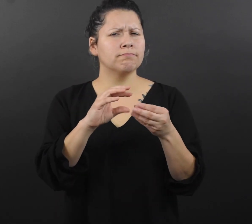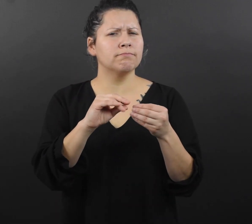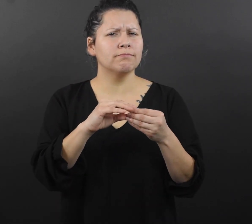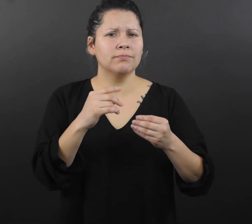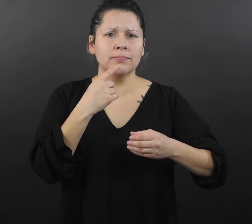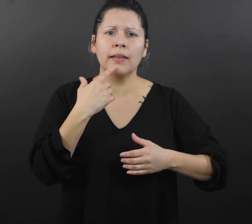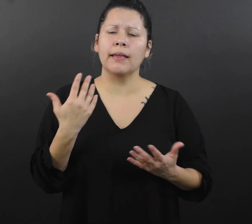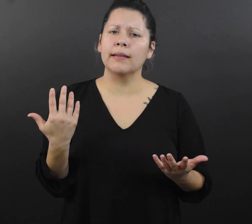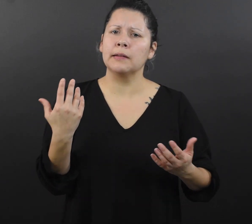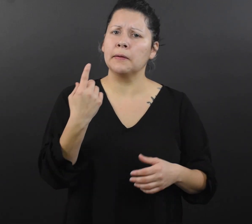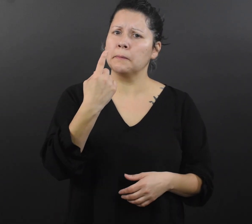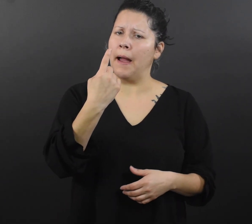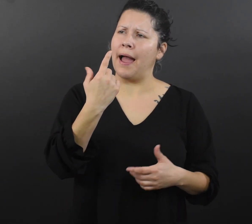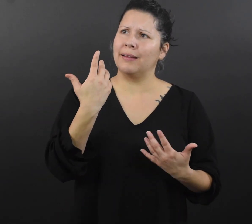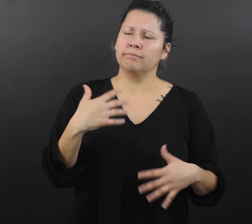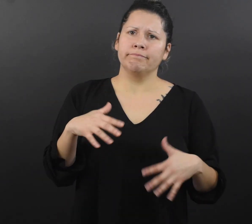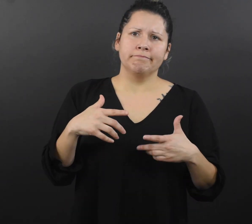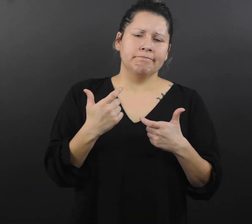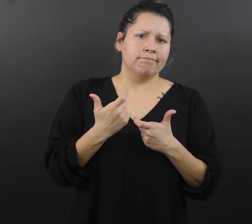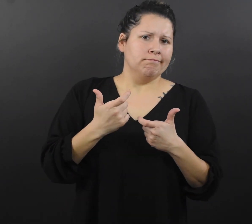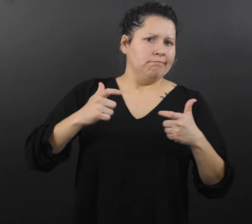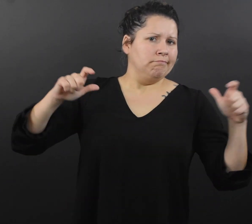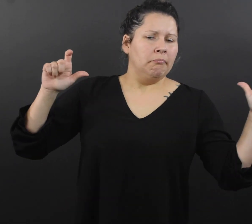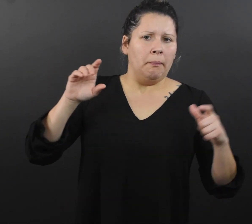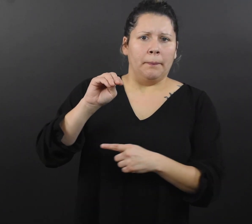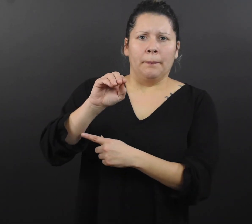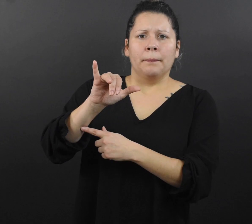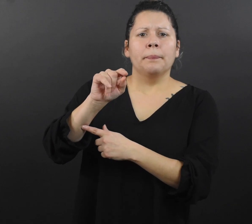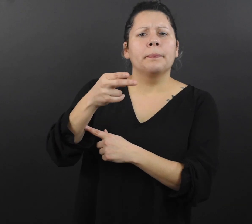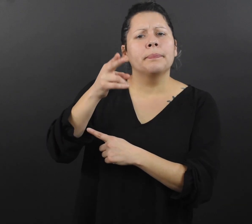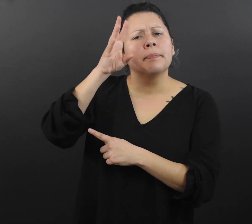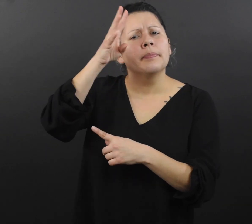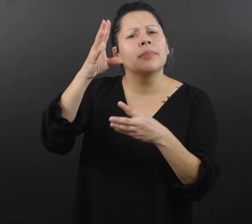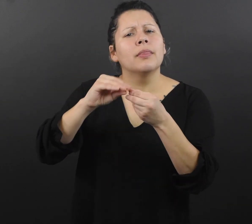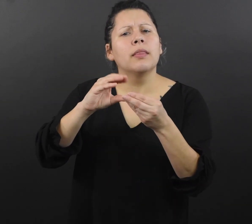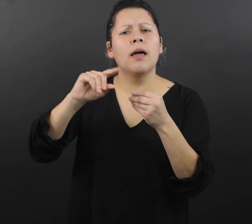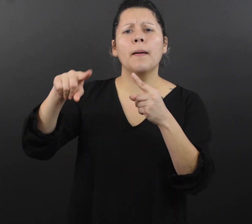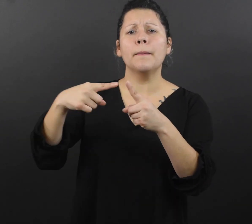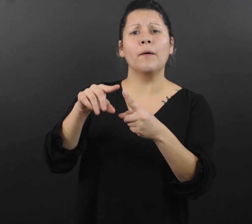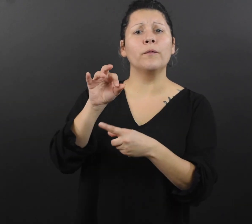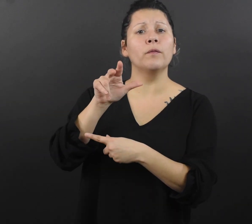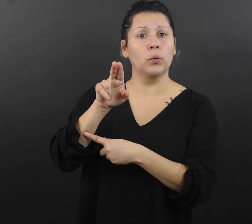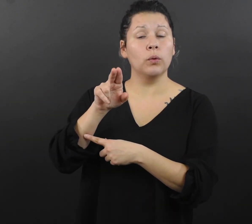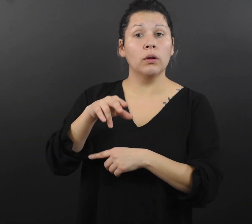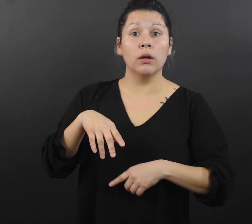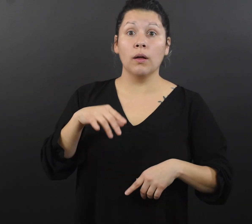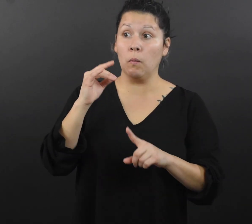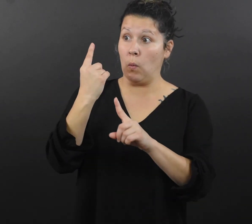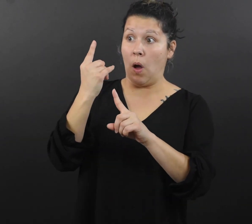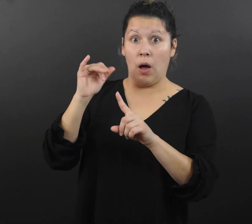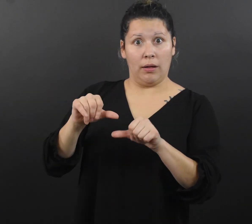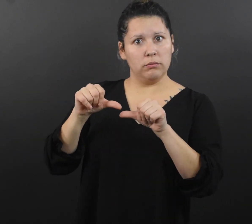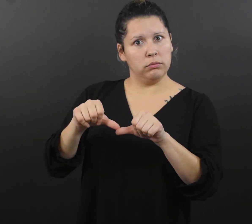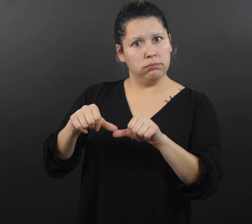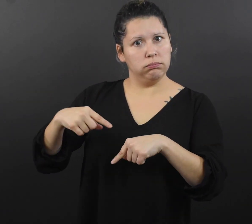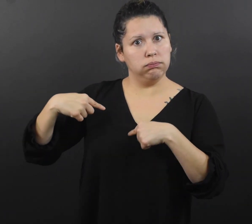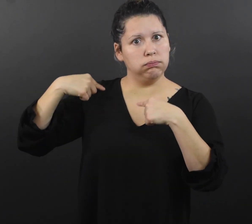“One of the biggest myths about influenza, one that is so persistent, is that influenza isn’t